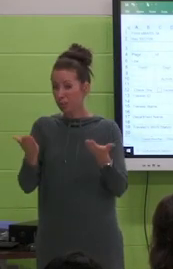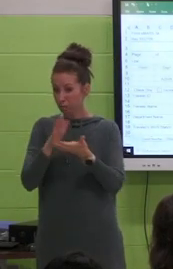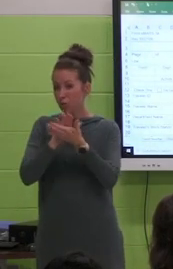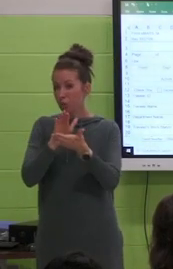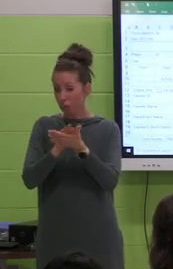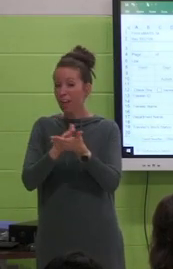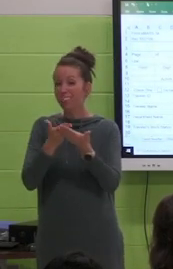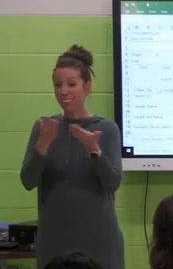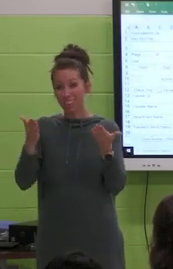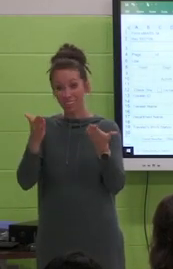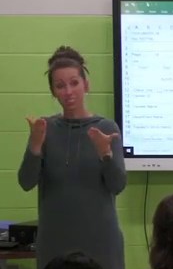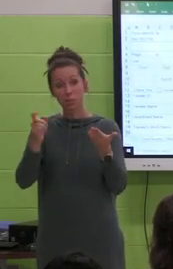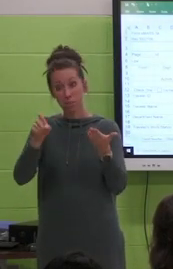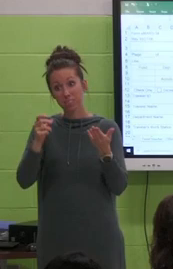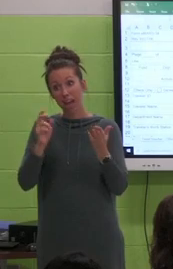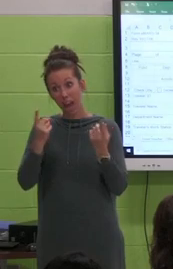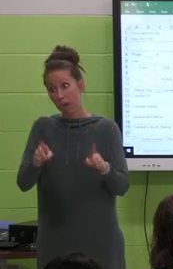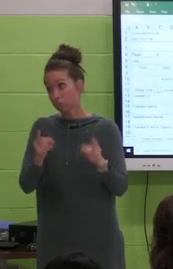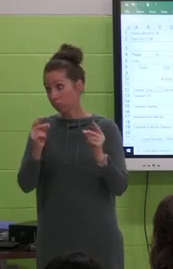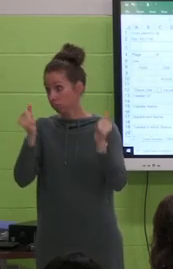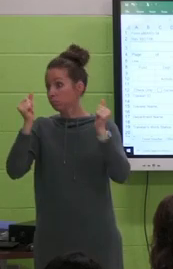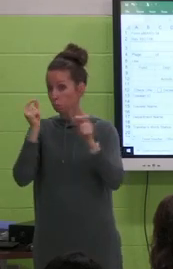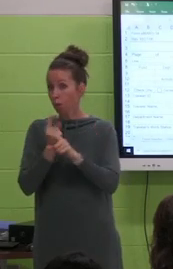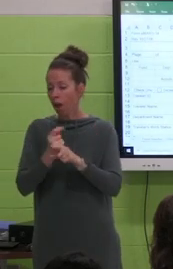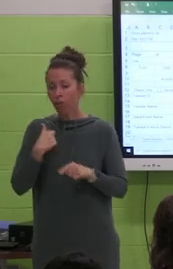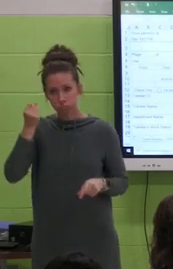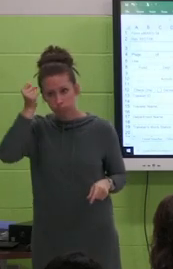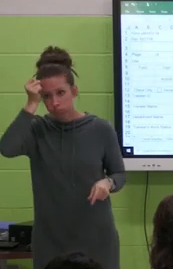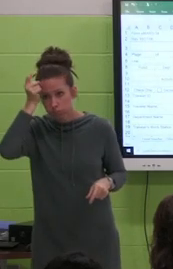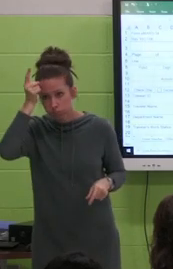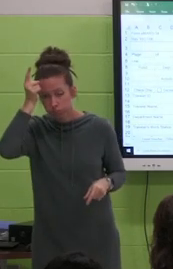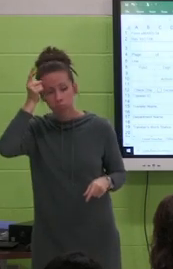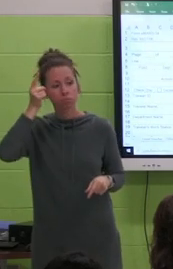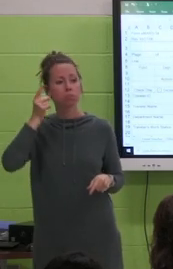happen like right now and that's just the way it is and I get that so let's think about when we